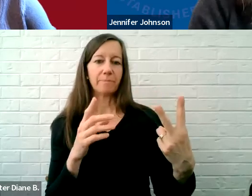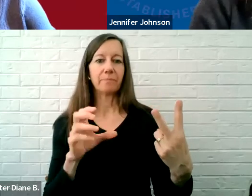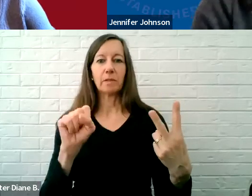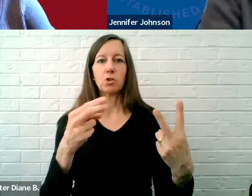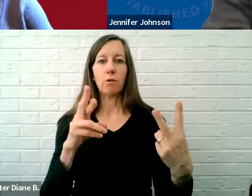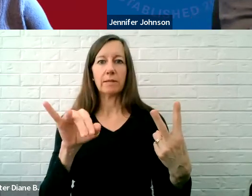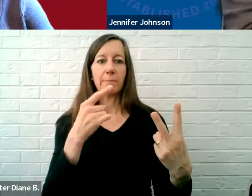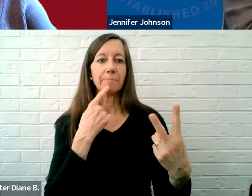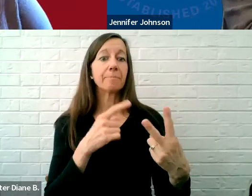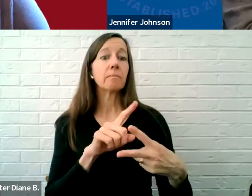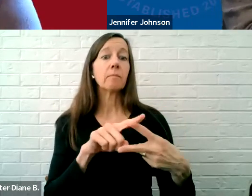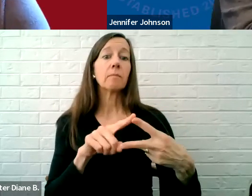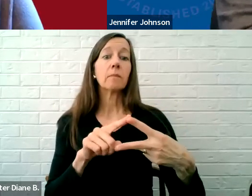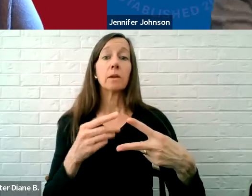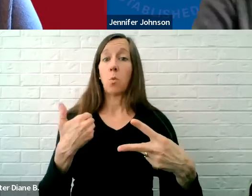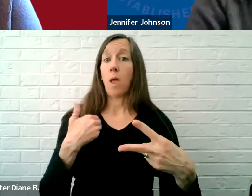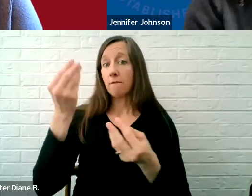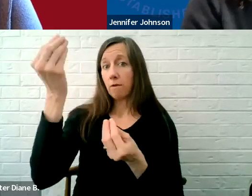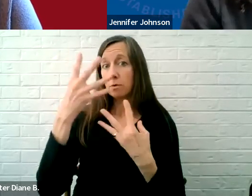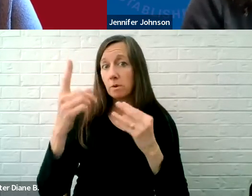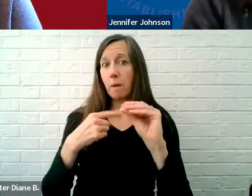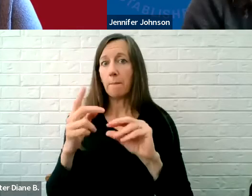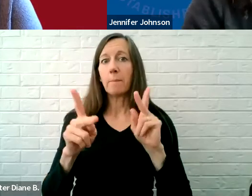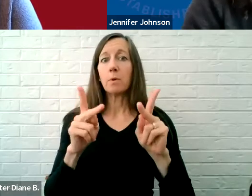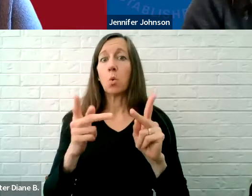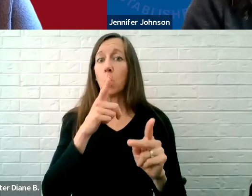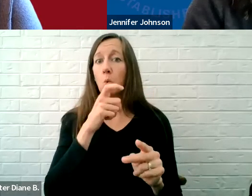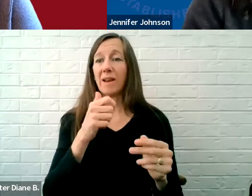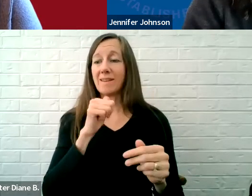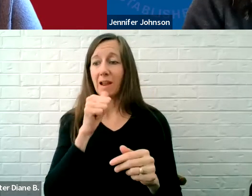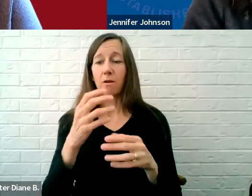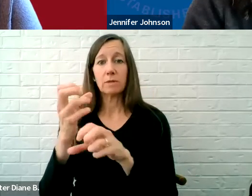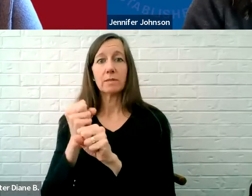do we have information about people who are not receiving services through state Idd systems?